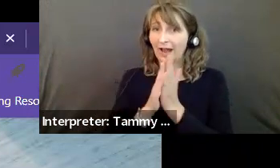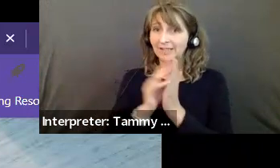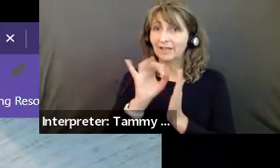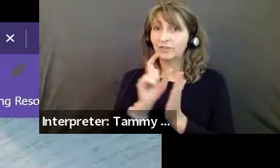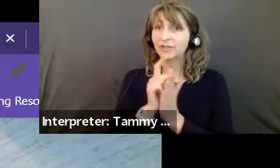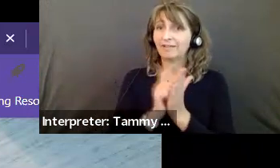Yes, that's what.